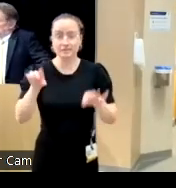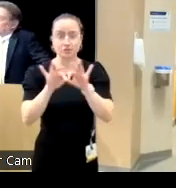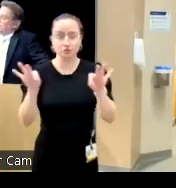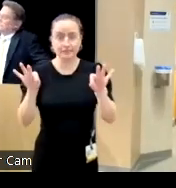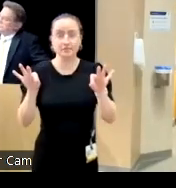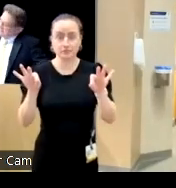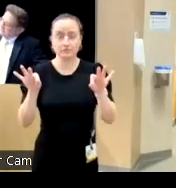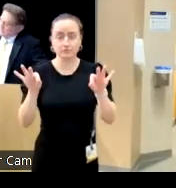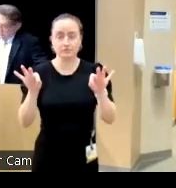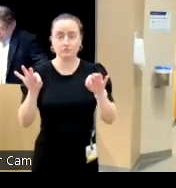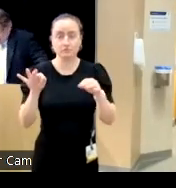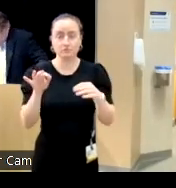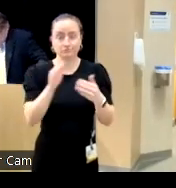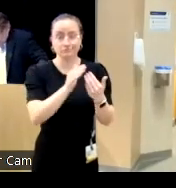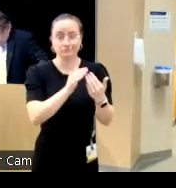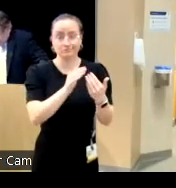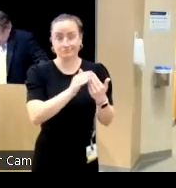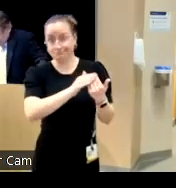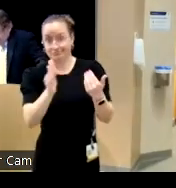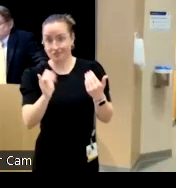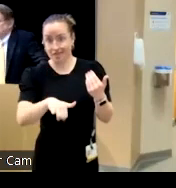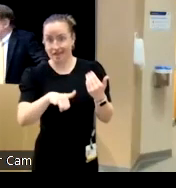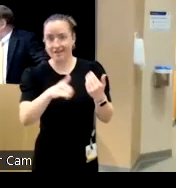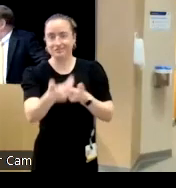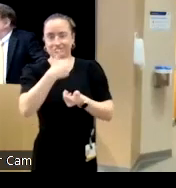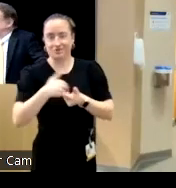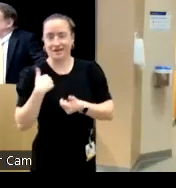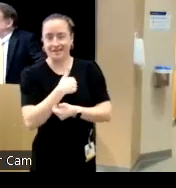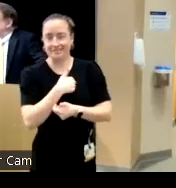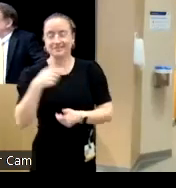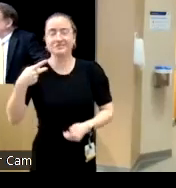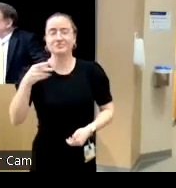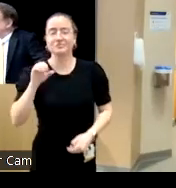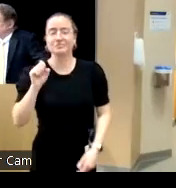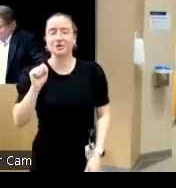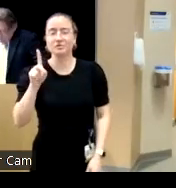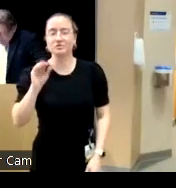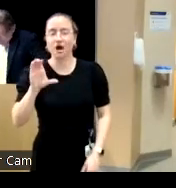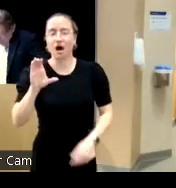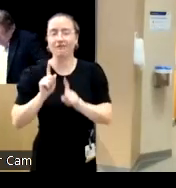following which she joined us as a postdoctoral fellow in our Suicide Prevention research training